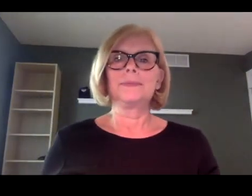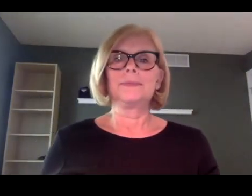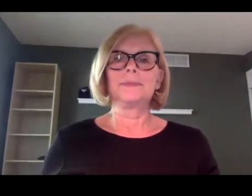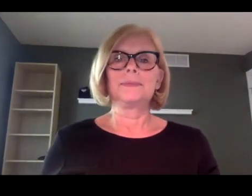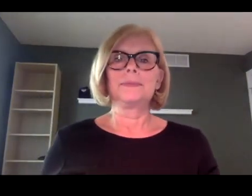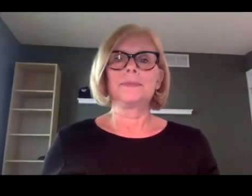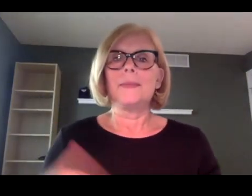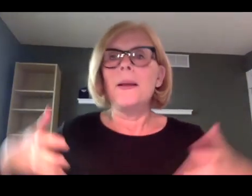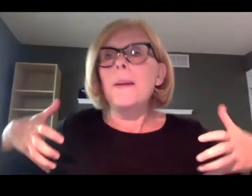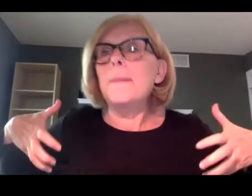Monkey.